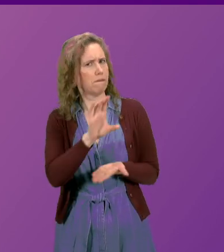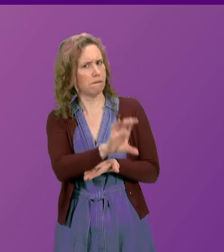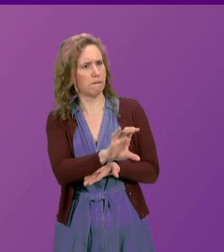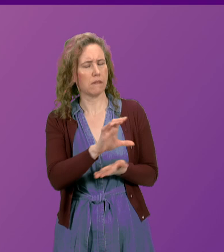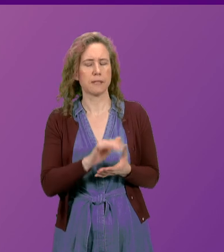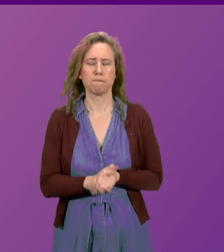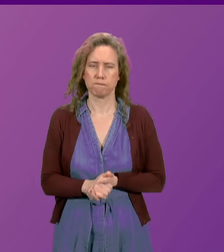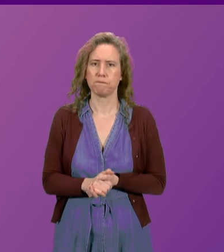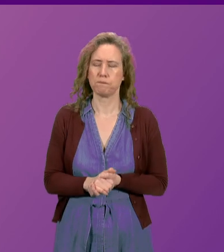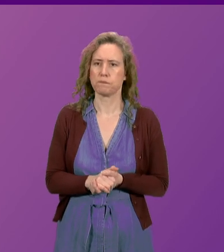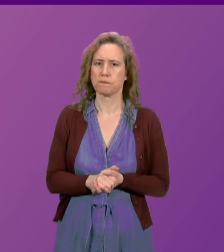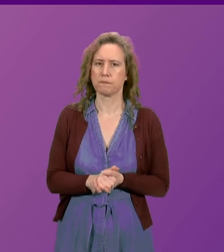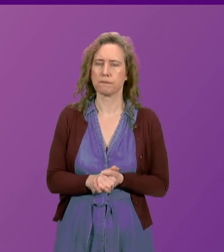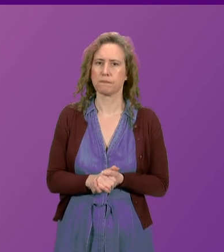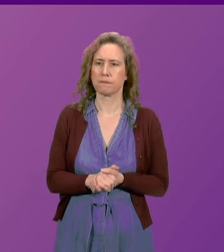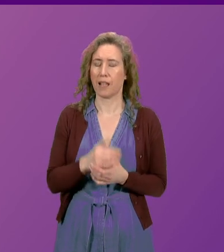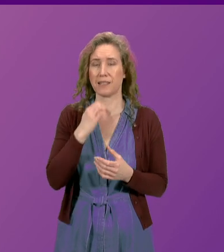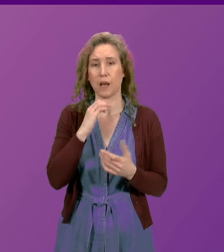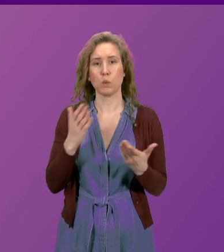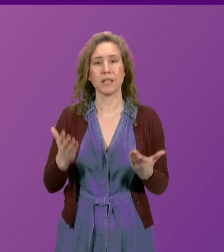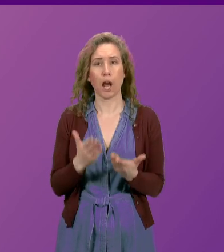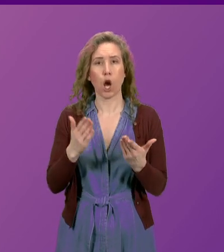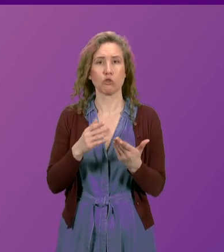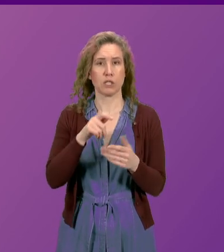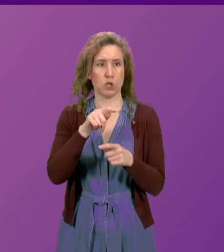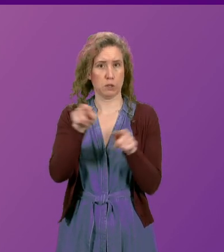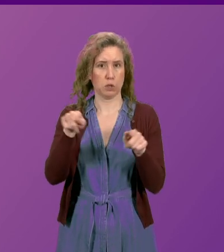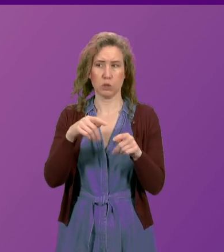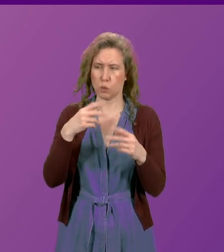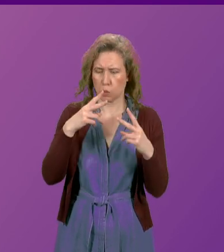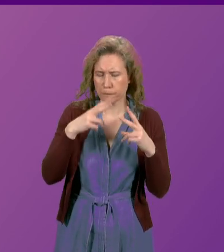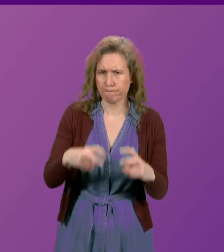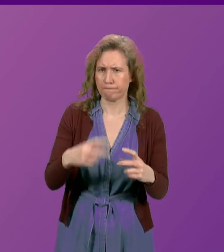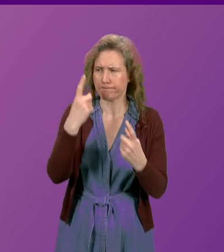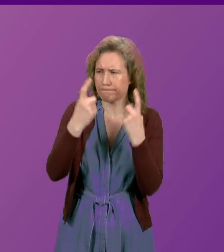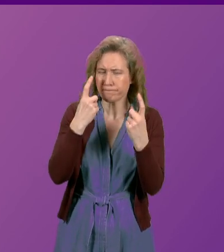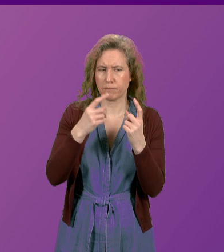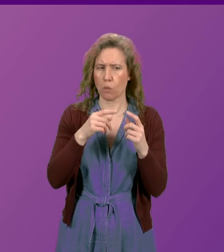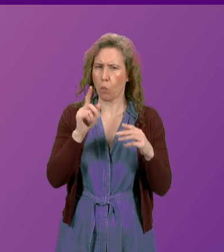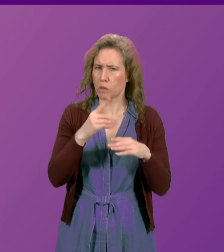I encourage members to look carefully and seriously at the work of MCR Pathways,